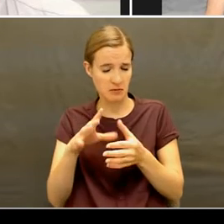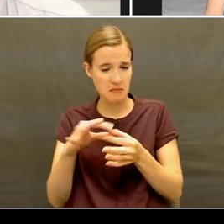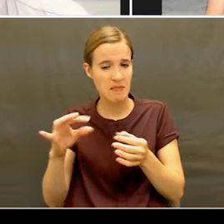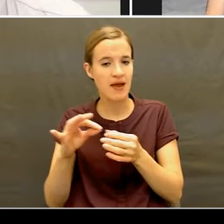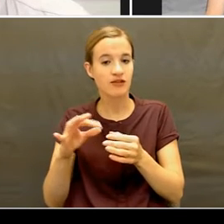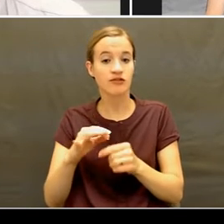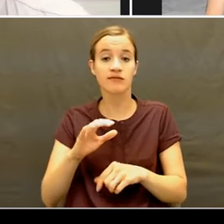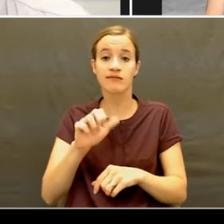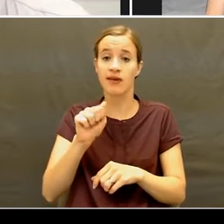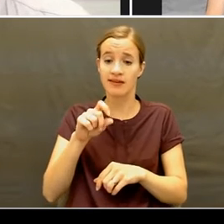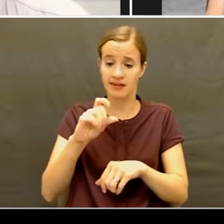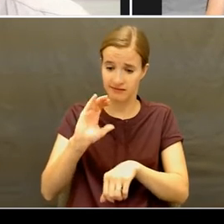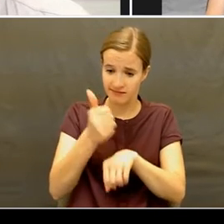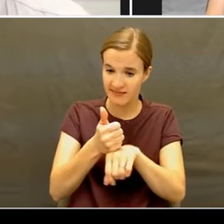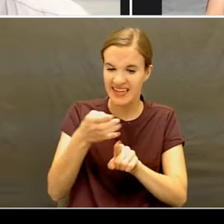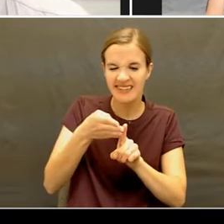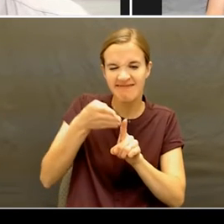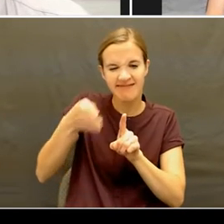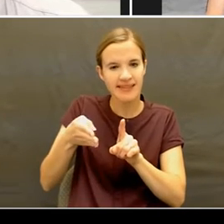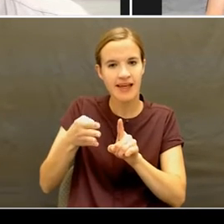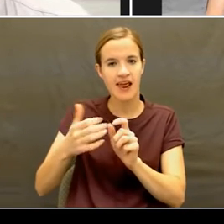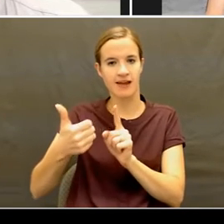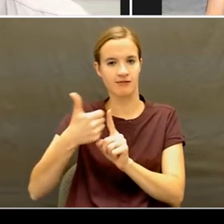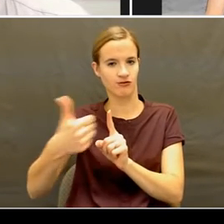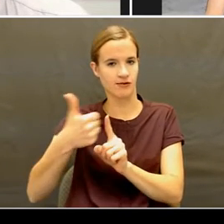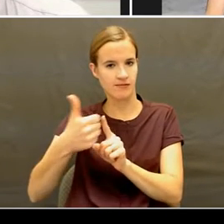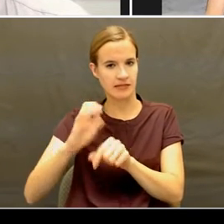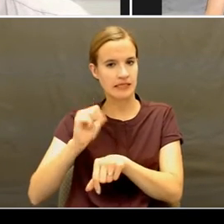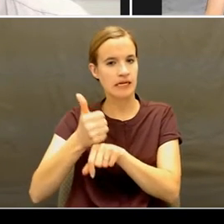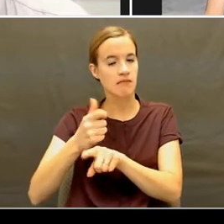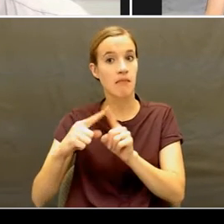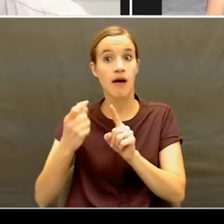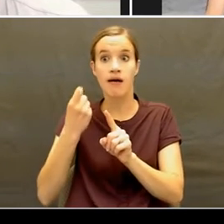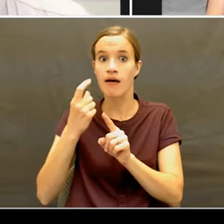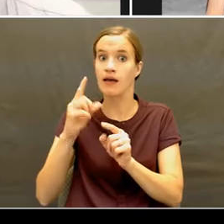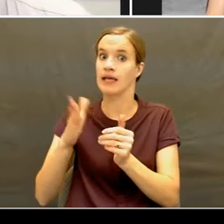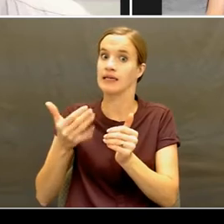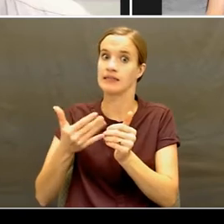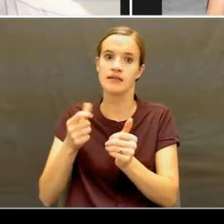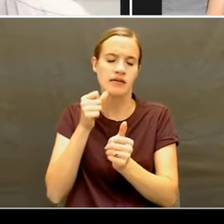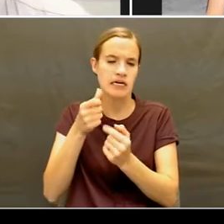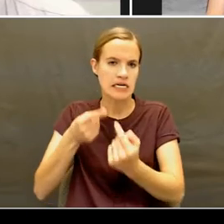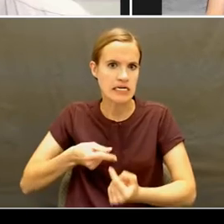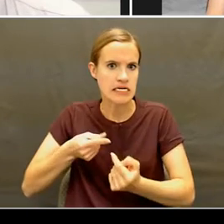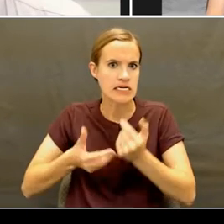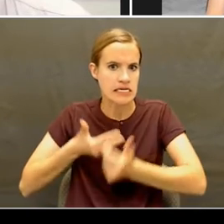on and implementation, as is always the case. But others there was a little bit of a delay. And some